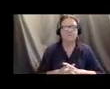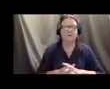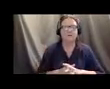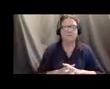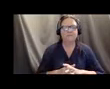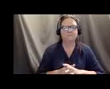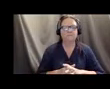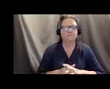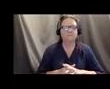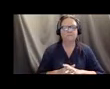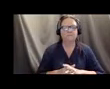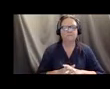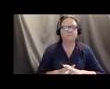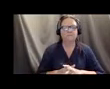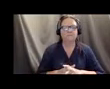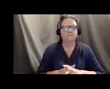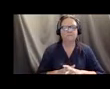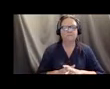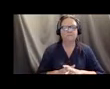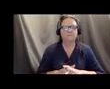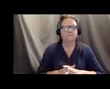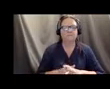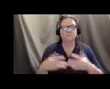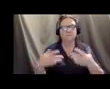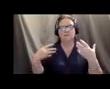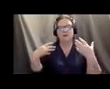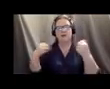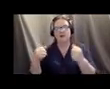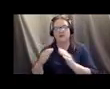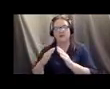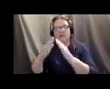Health, housing and inclusion opportunities.